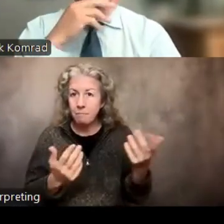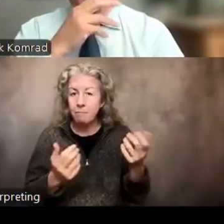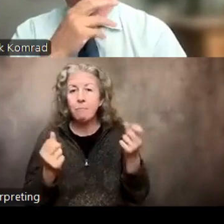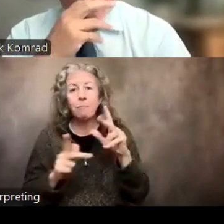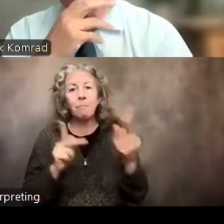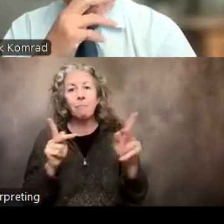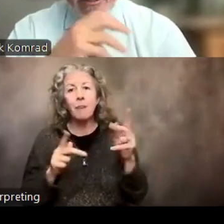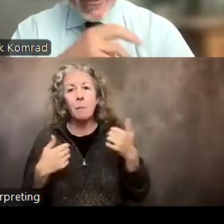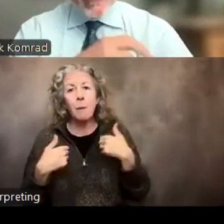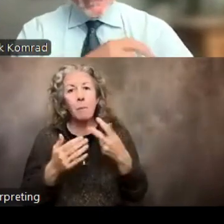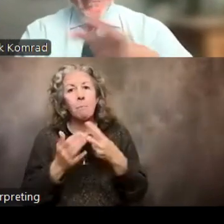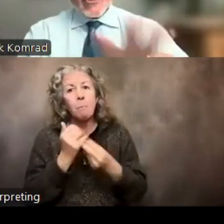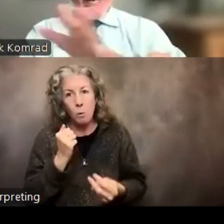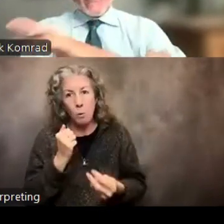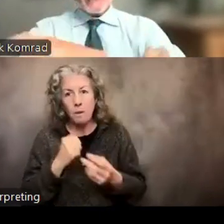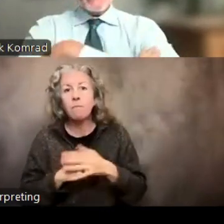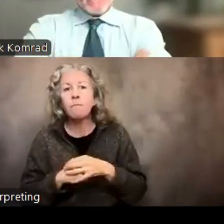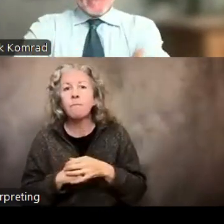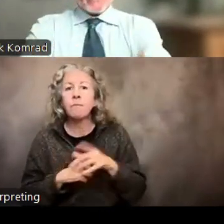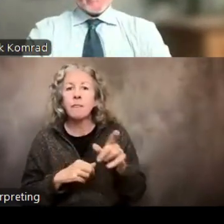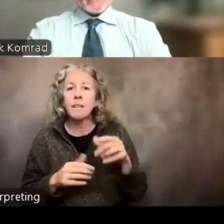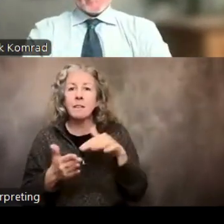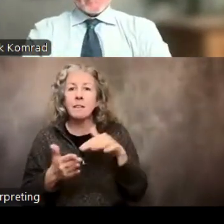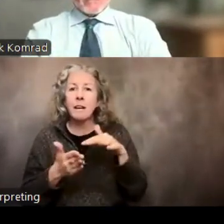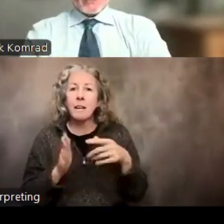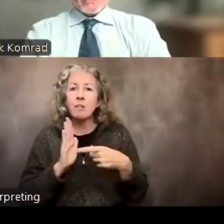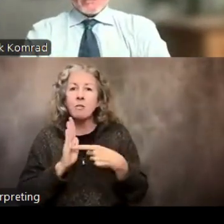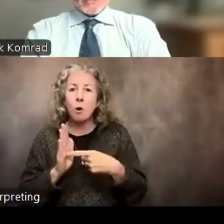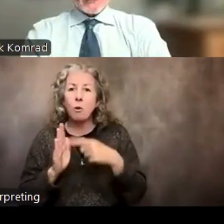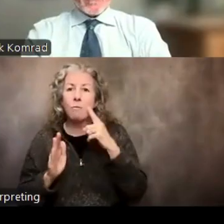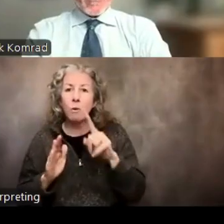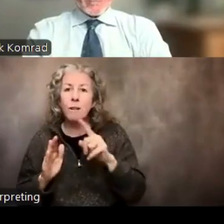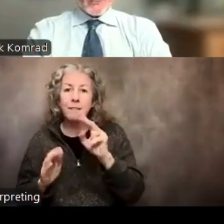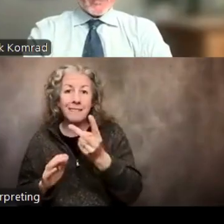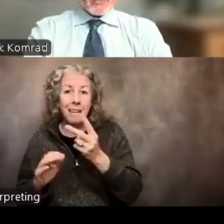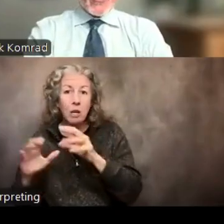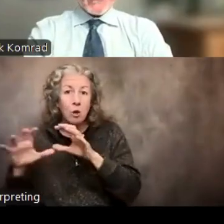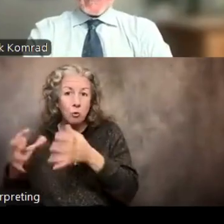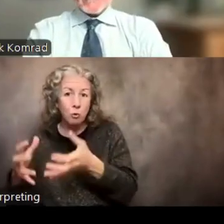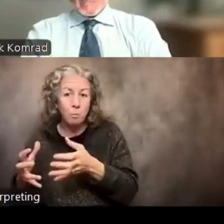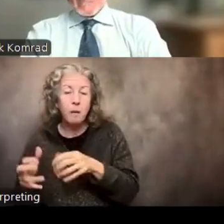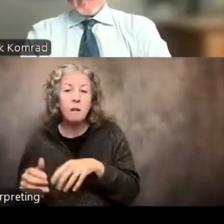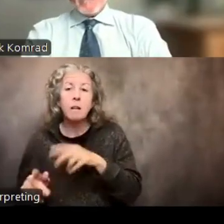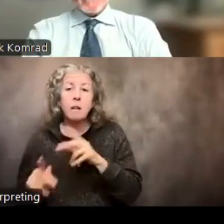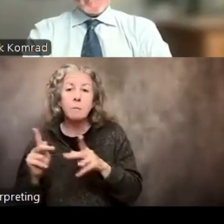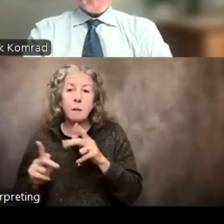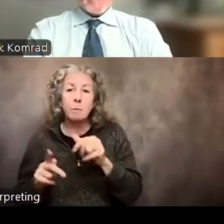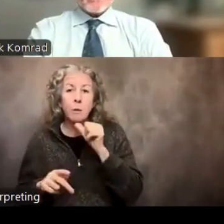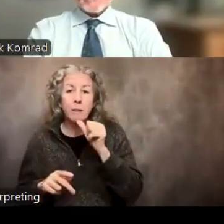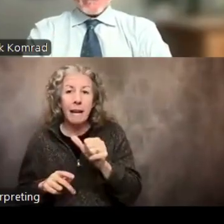study showed that in these track, two patients who are non terminally ill, depression, anxiety, PTSD, personality